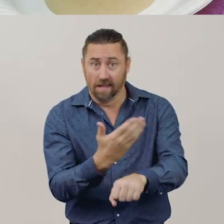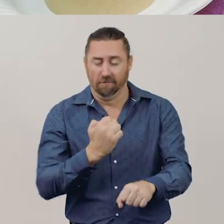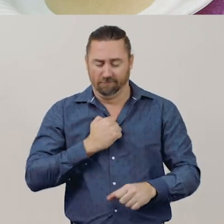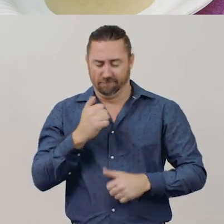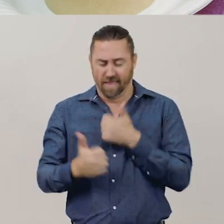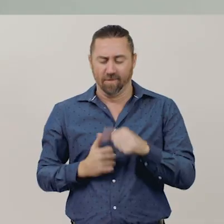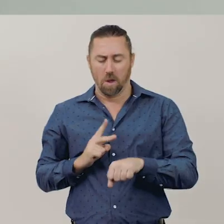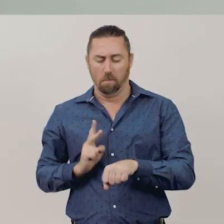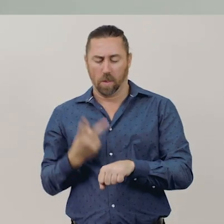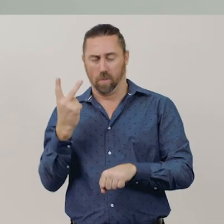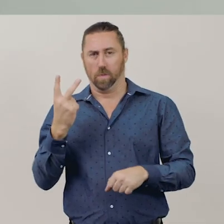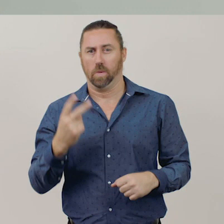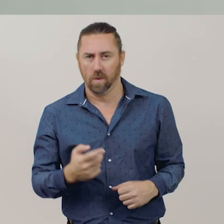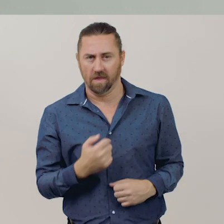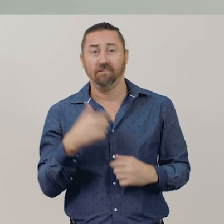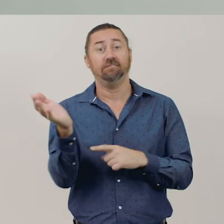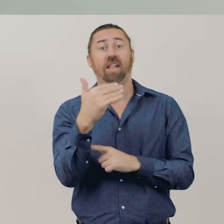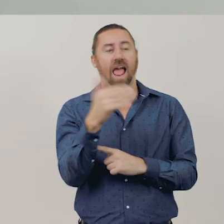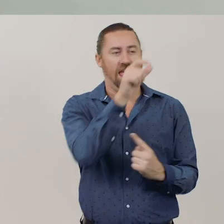so they are the colours of our flag.